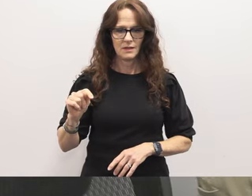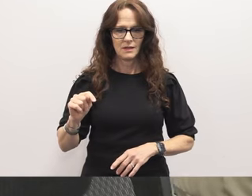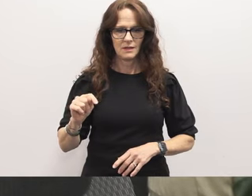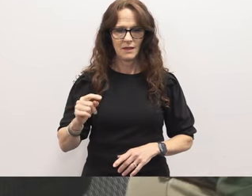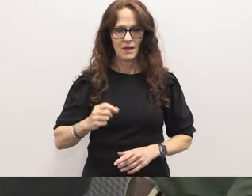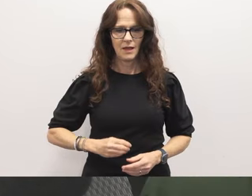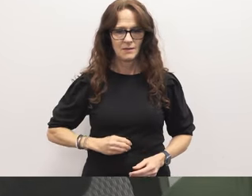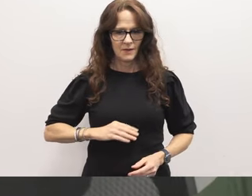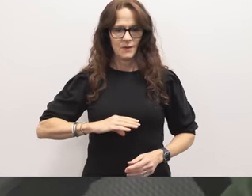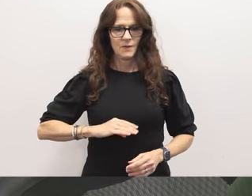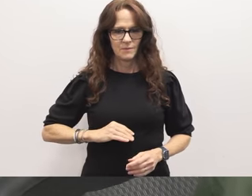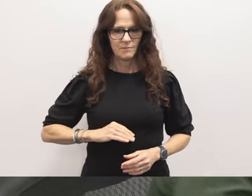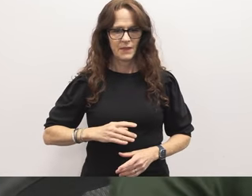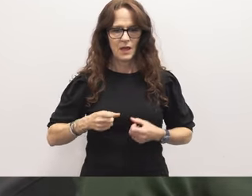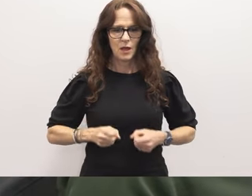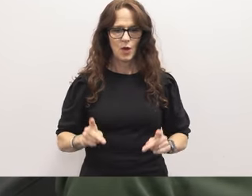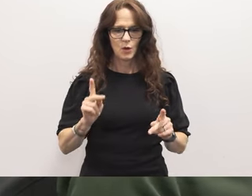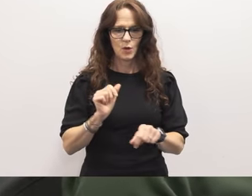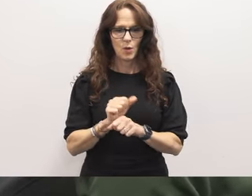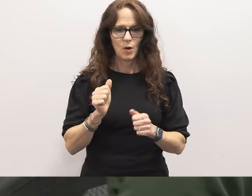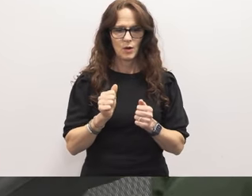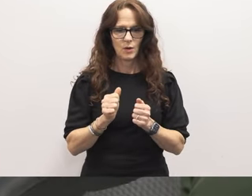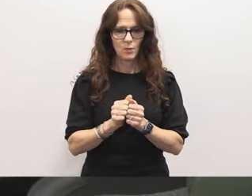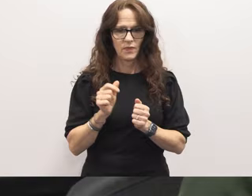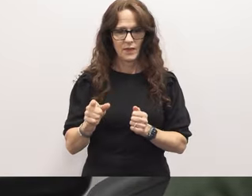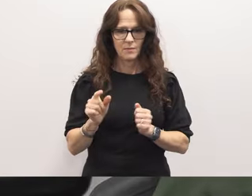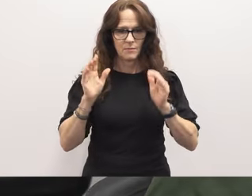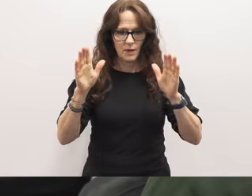I had an opportunity to work with him and what a great man he was.